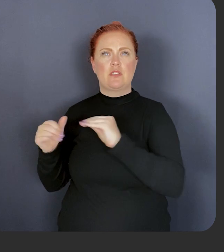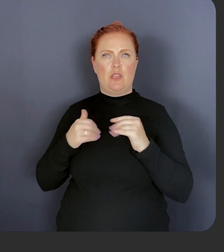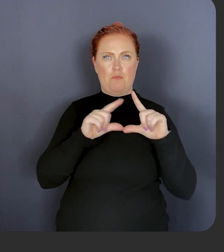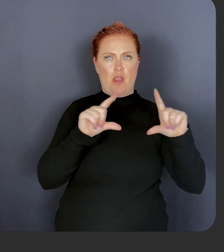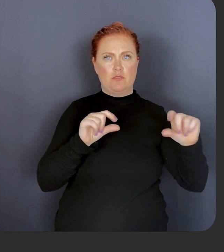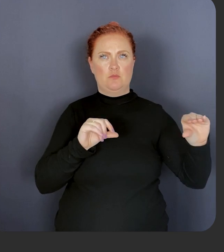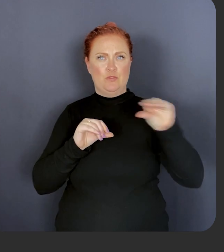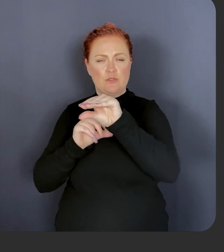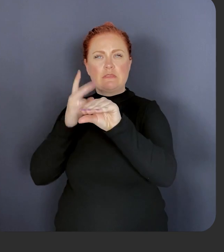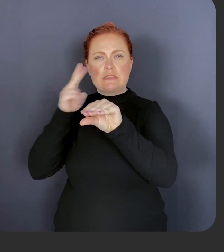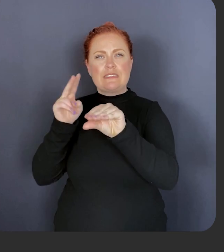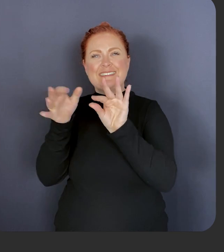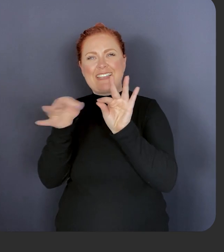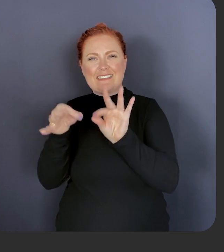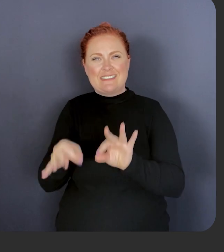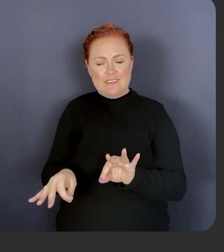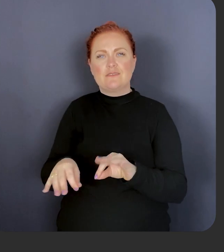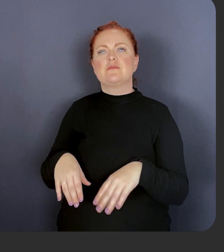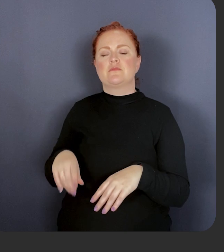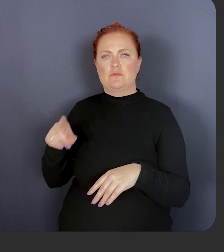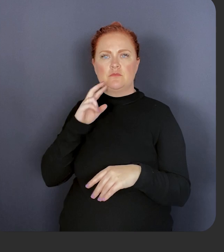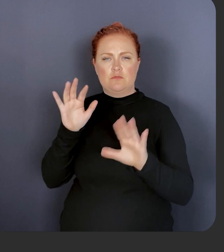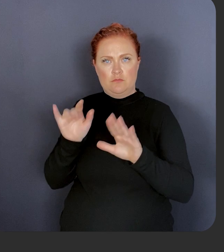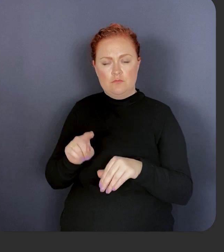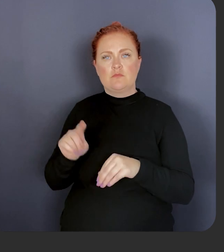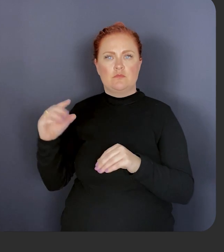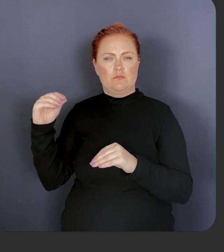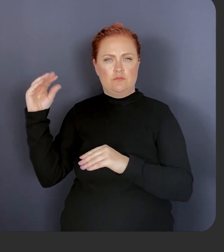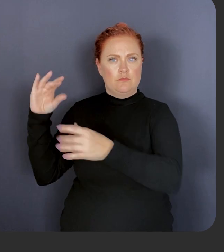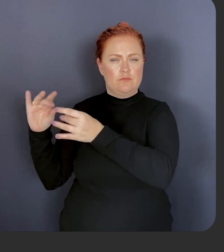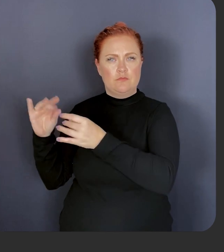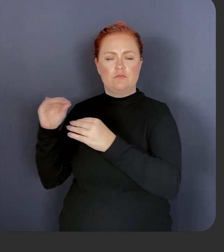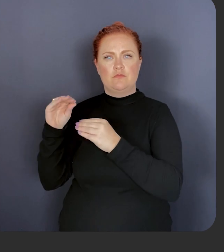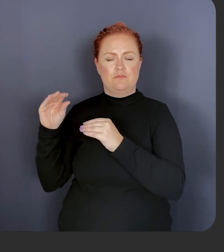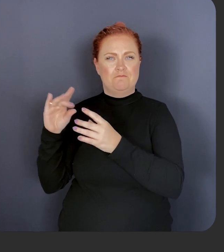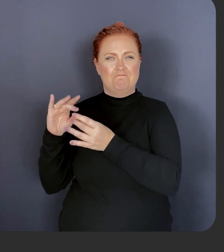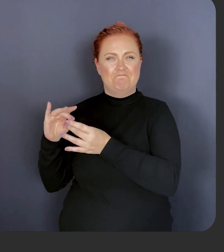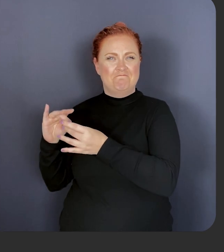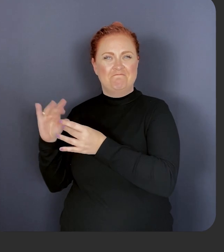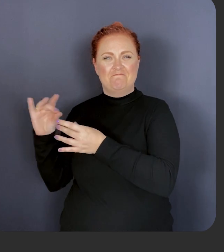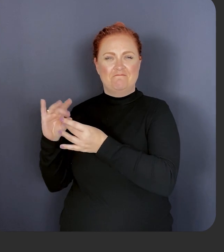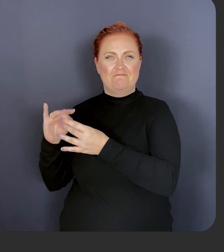and I move it over so you can see what is being said-- Application-- now in our shop-- A-1-1-Y in Angular-- Google Chrome-- Emma--